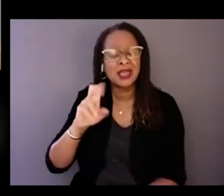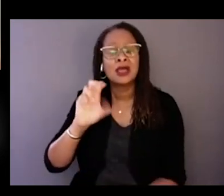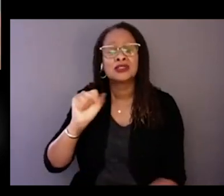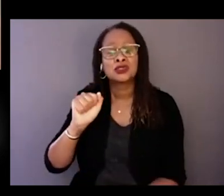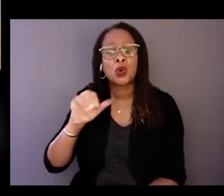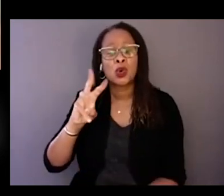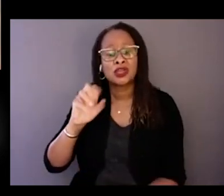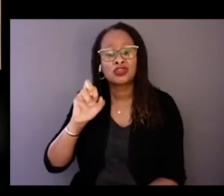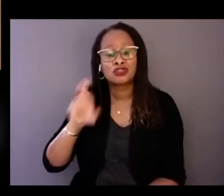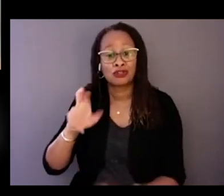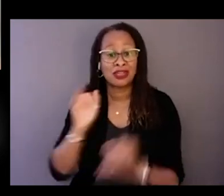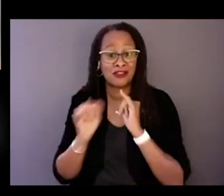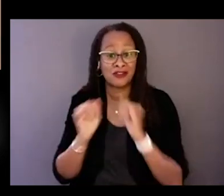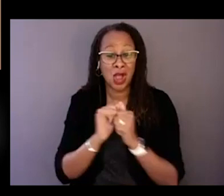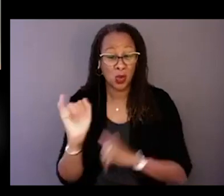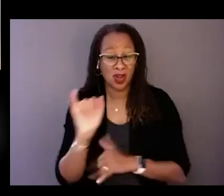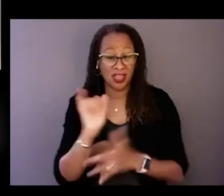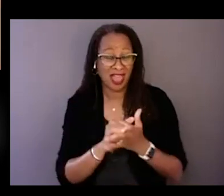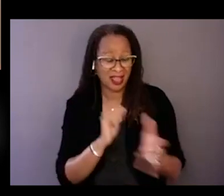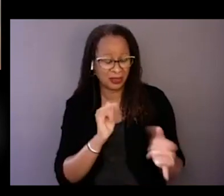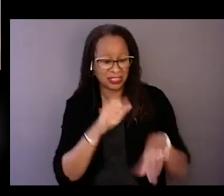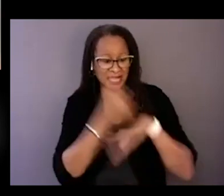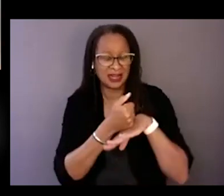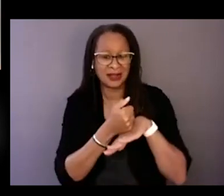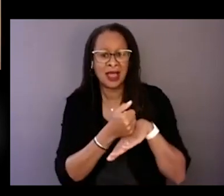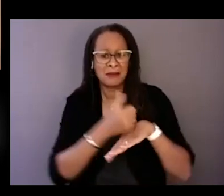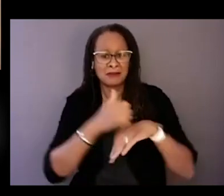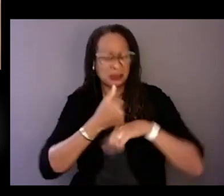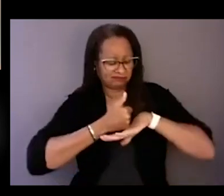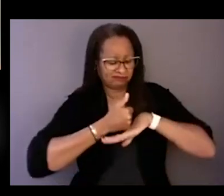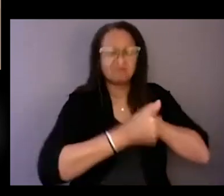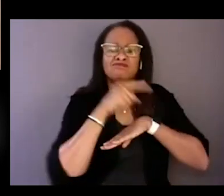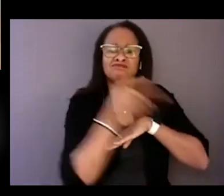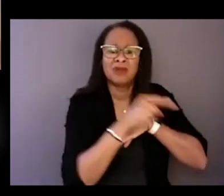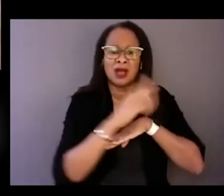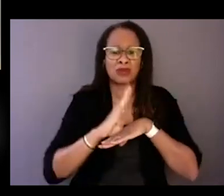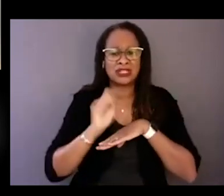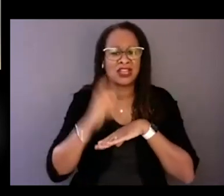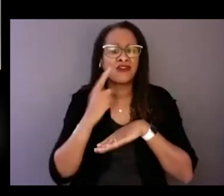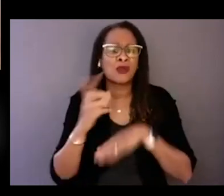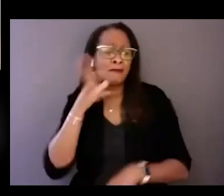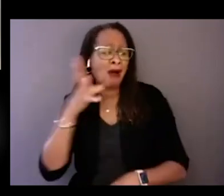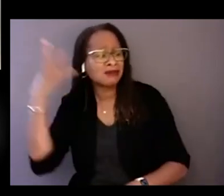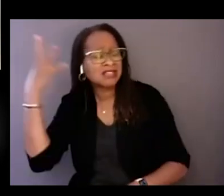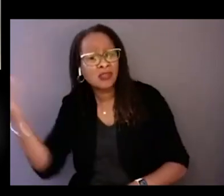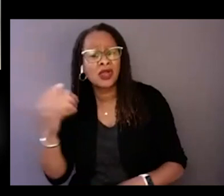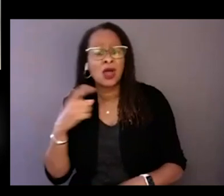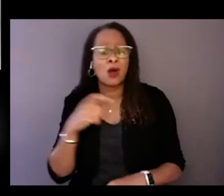around kind of holding Britney accountable for like the moms out there, or the wife of the governor of Maryland